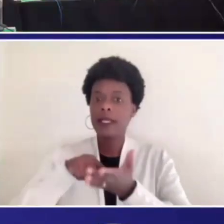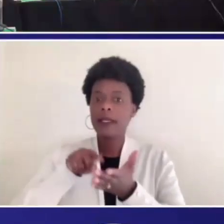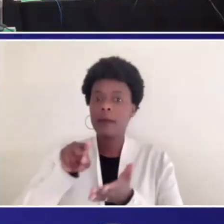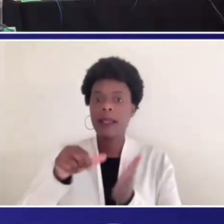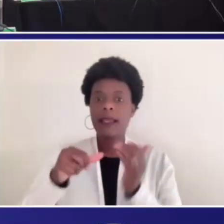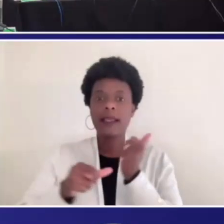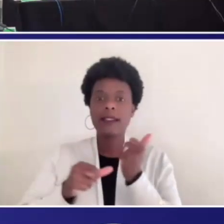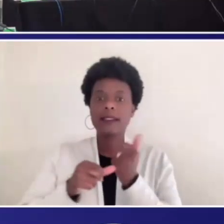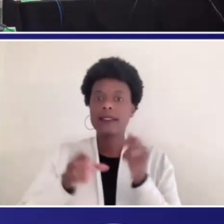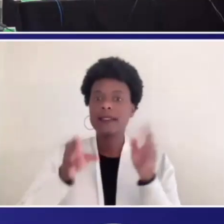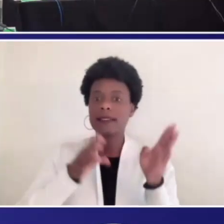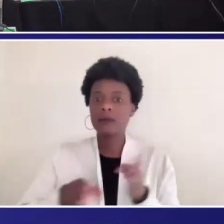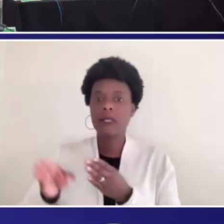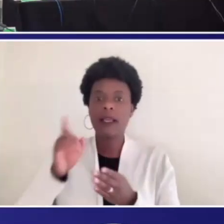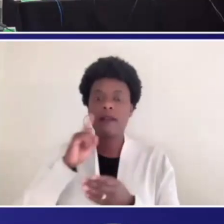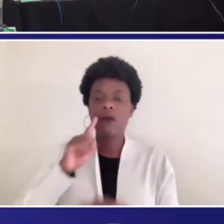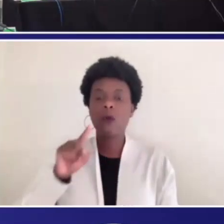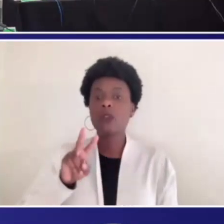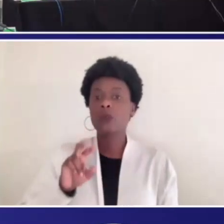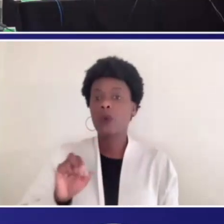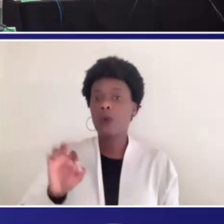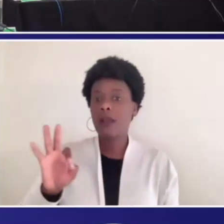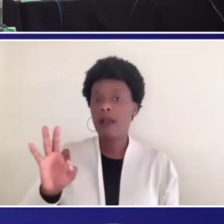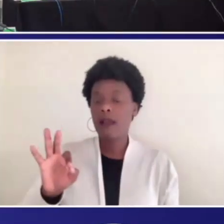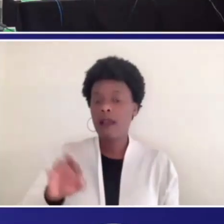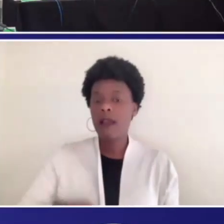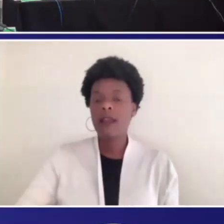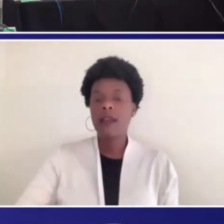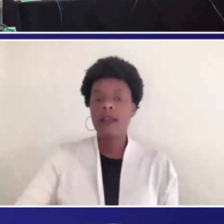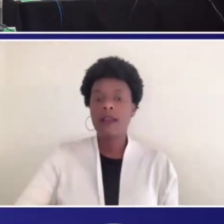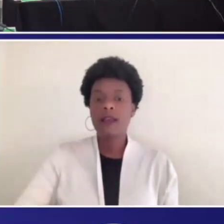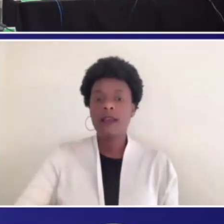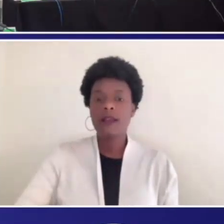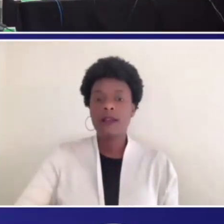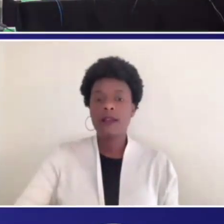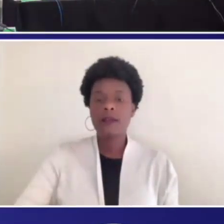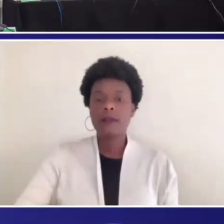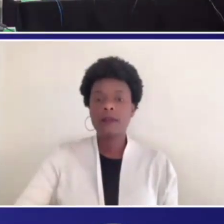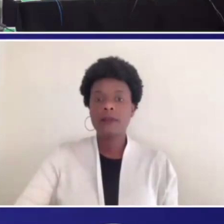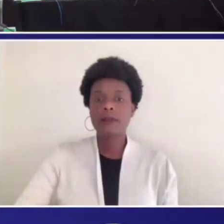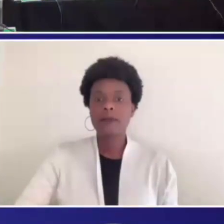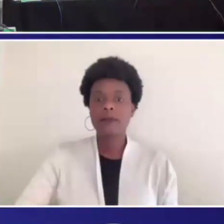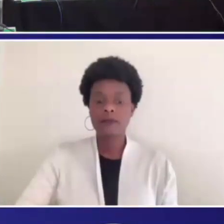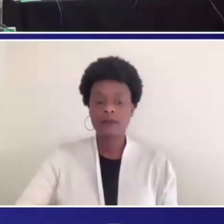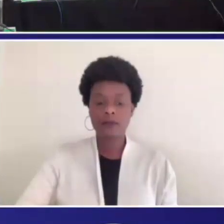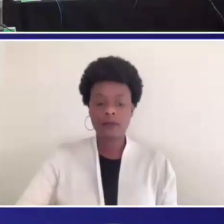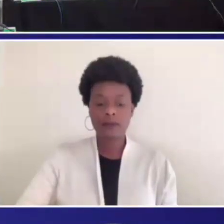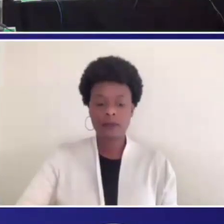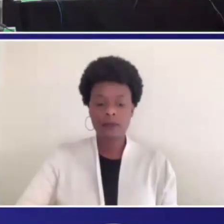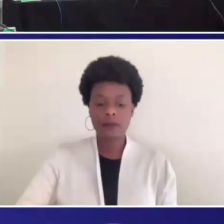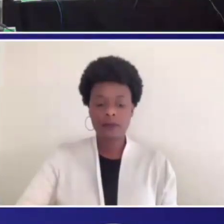for 209, is we are going to define --